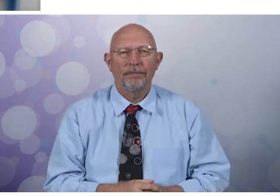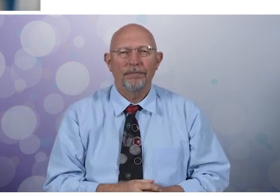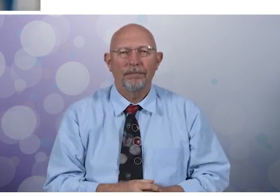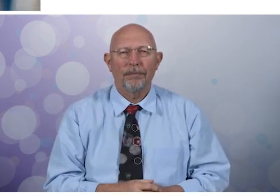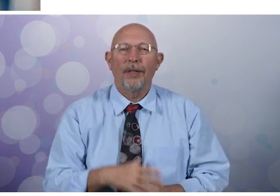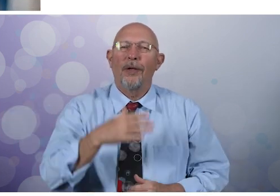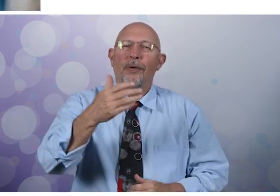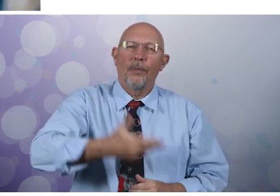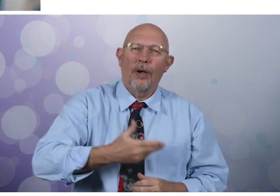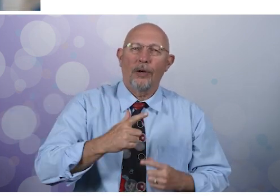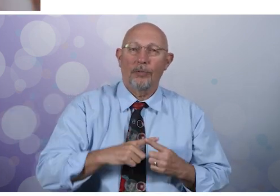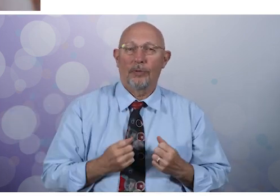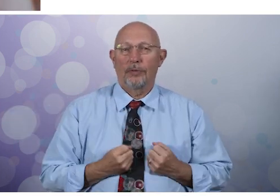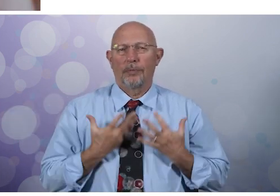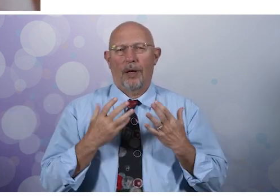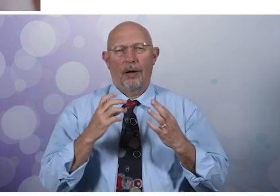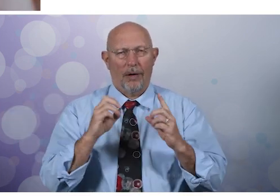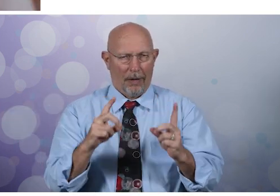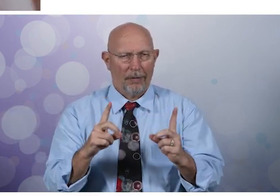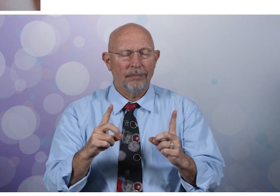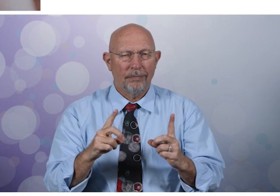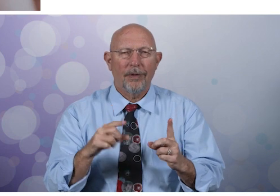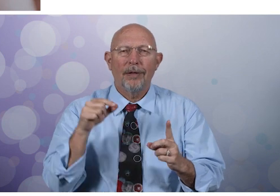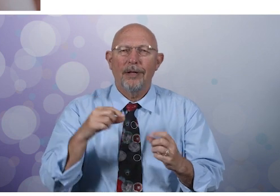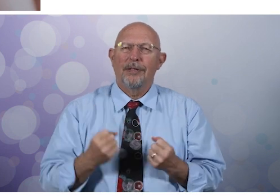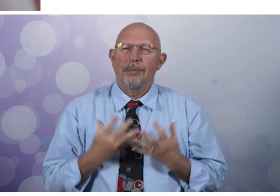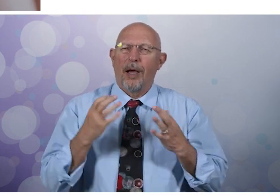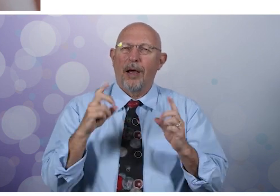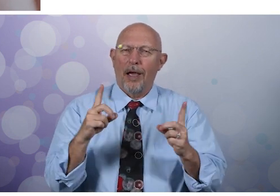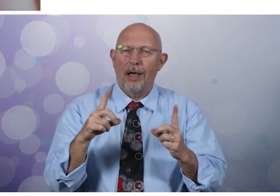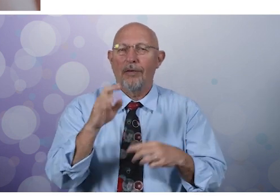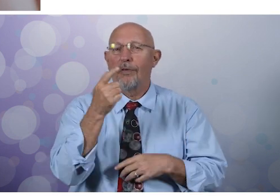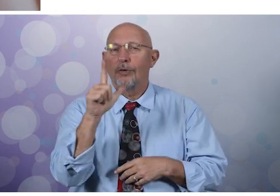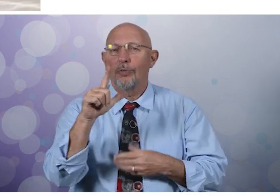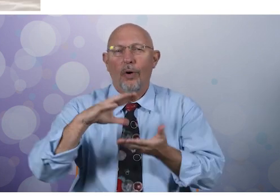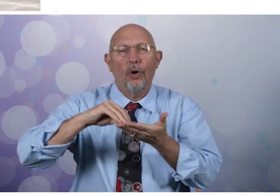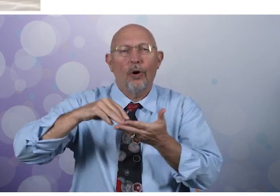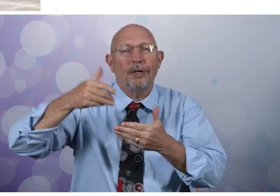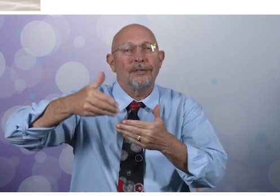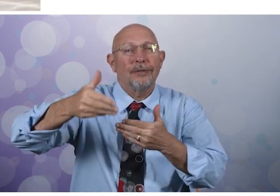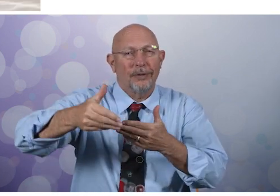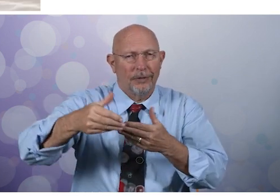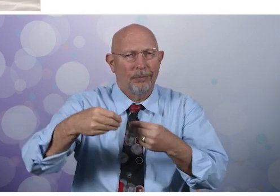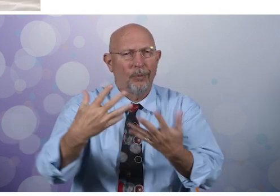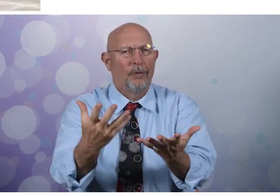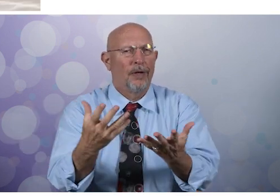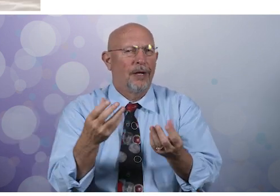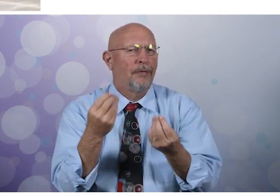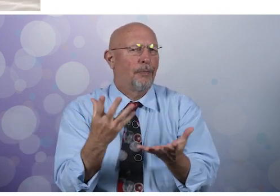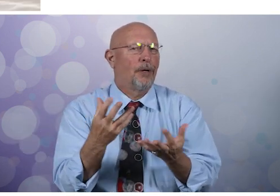Welcome to InspirED. The InspirED Virtual Learning Series brings you information and resources